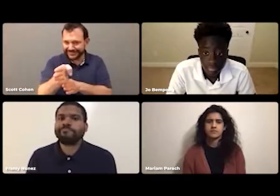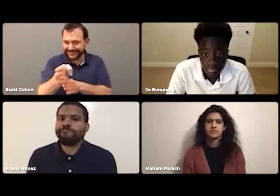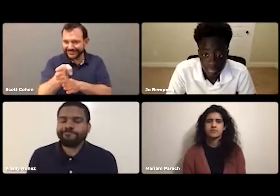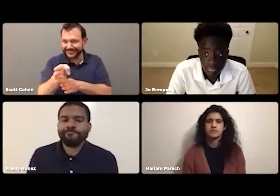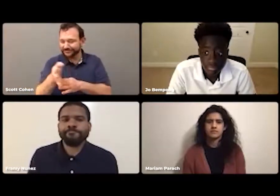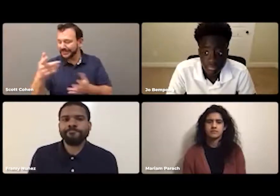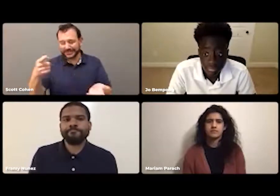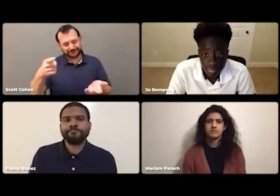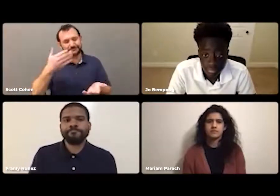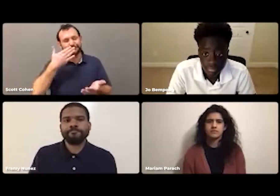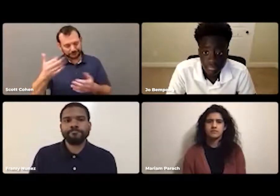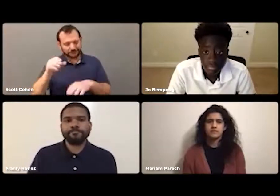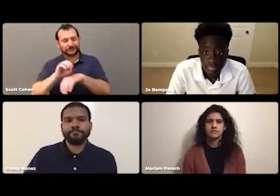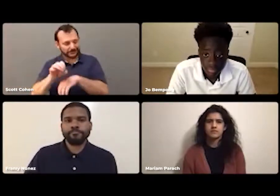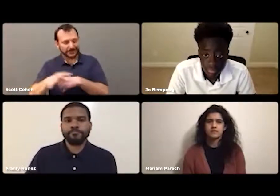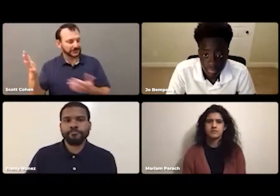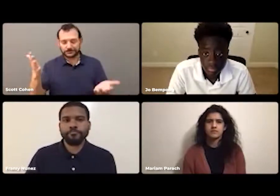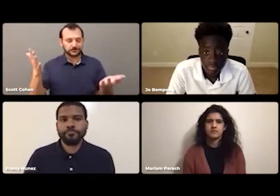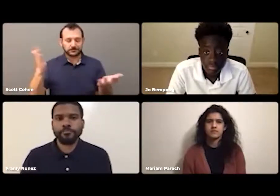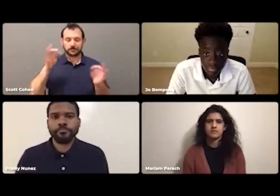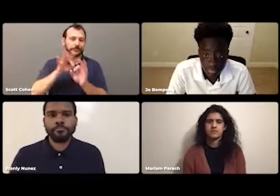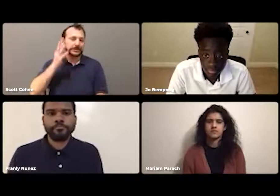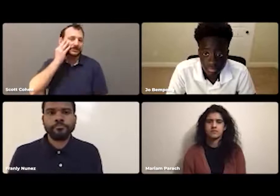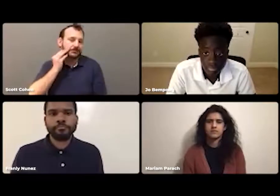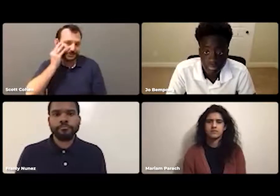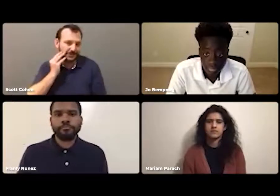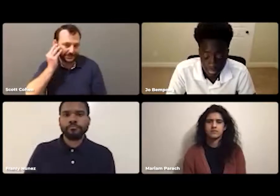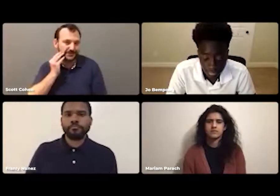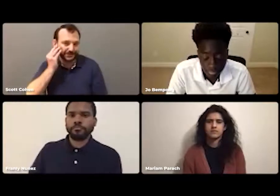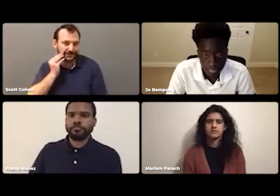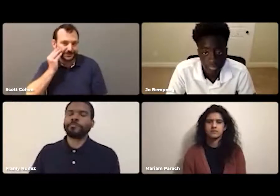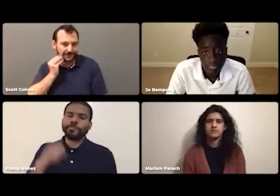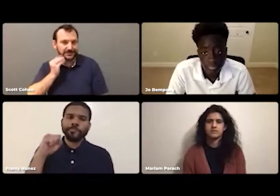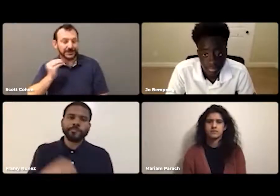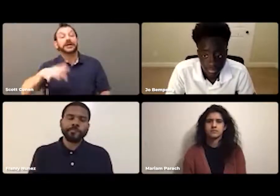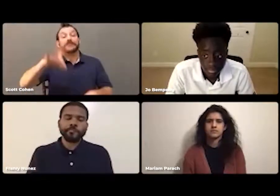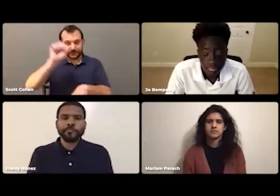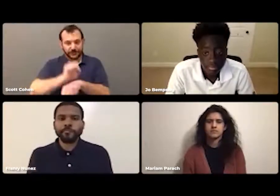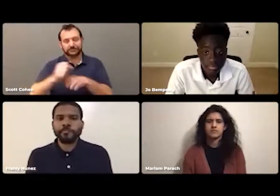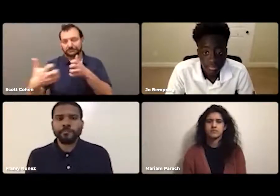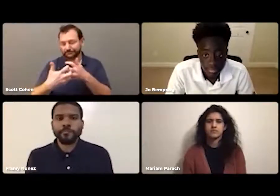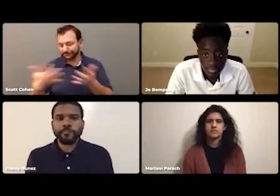A lot of people look for those in their field, but you just gave advice different to that.